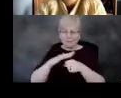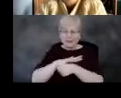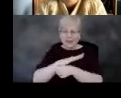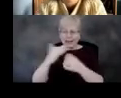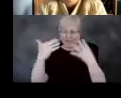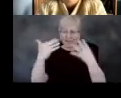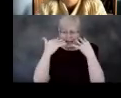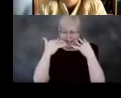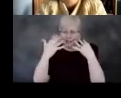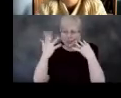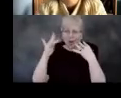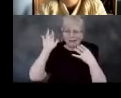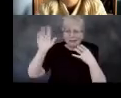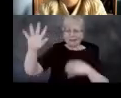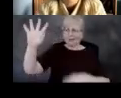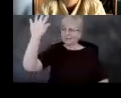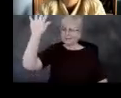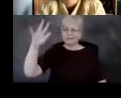attention. 17:26:18 Just a brief audio